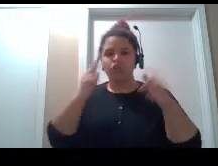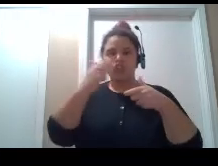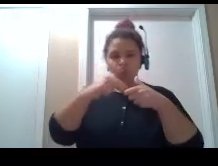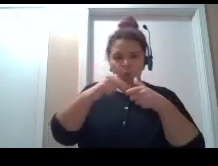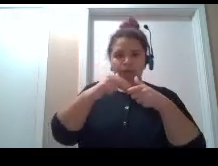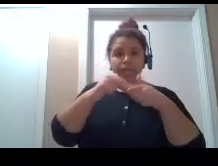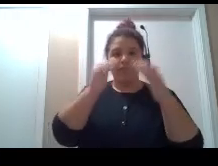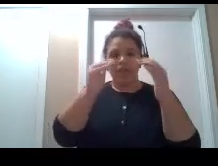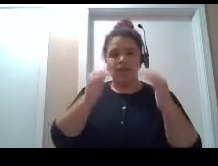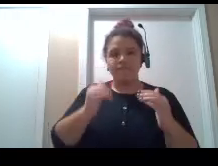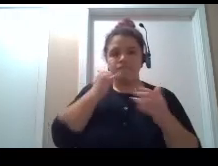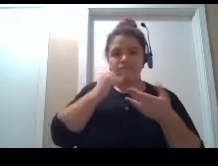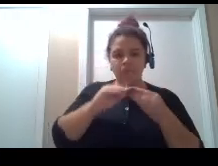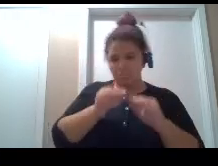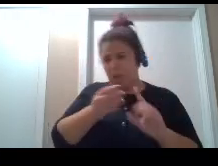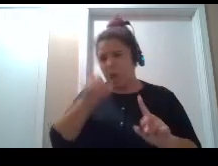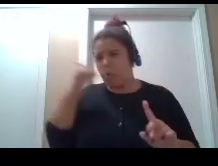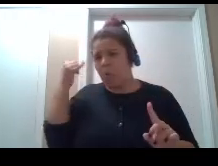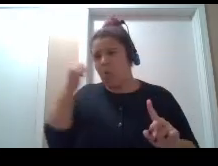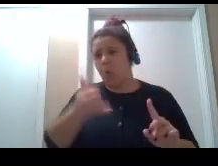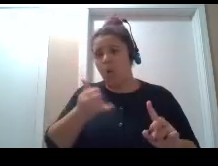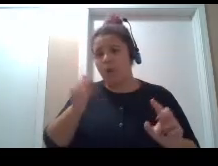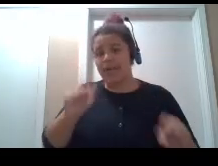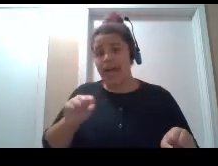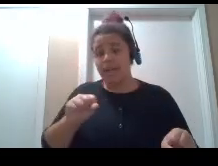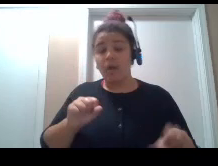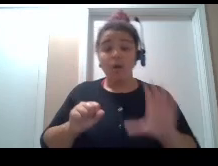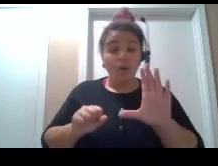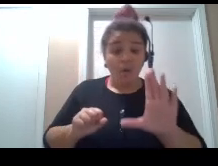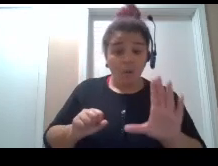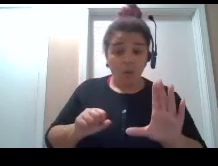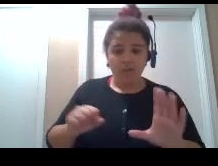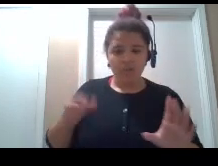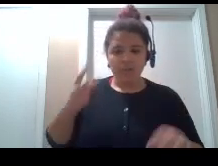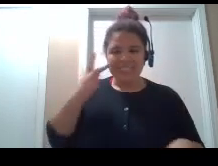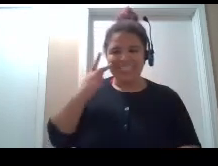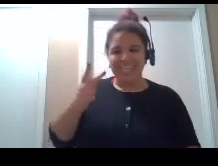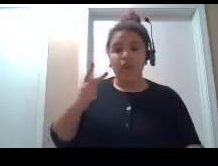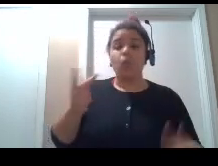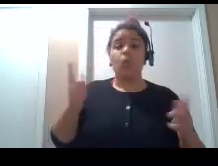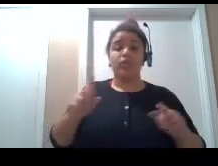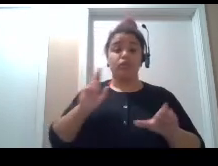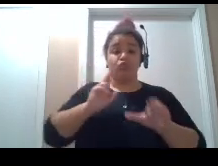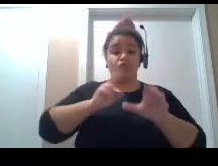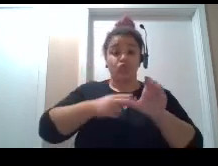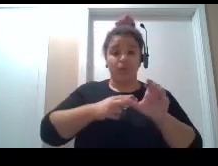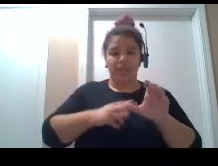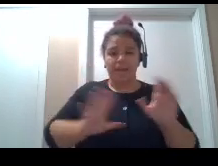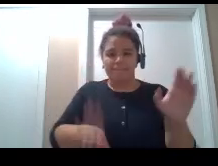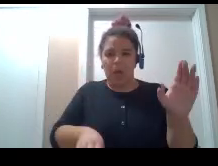Or, when you are joining the meeting, you can access it by clicking on the use phone audio option, which